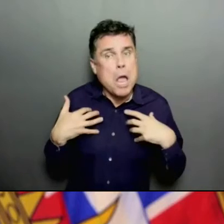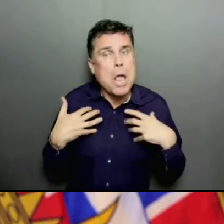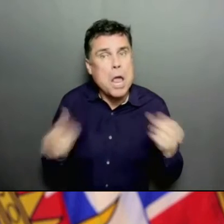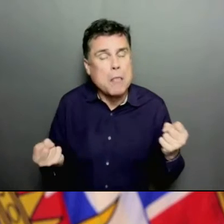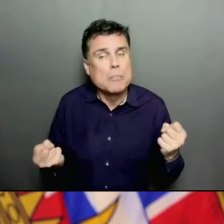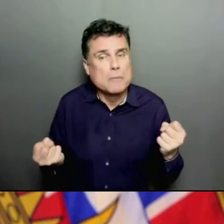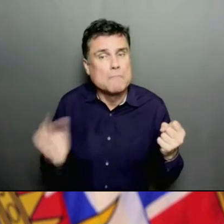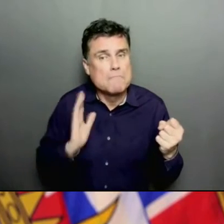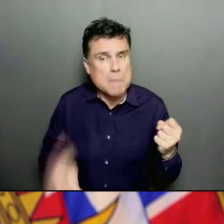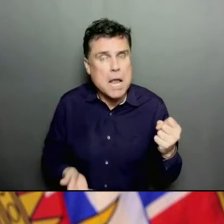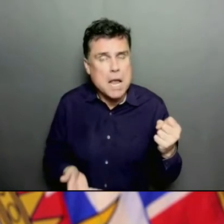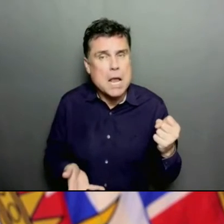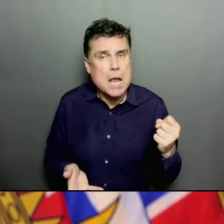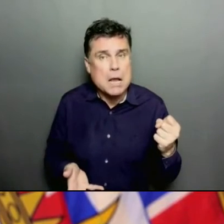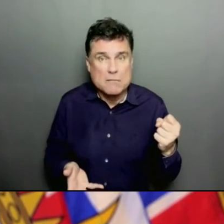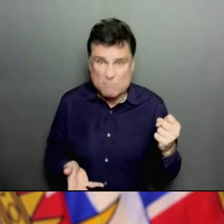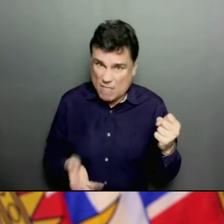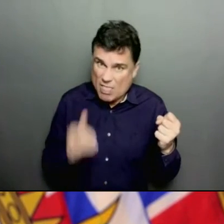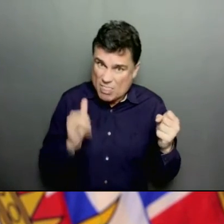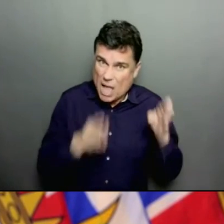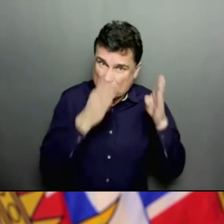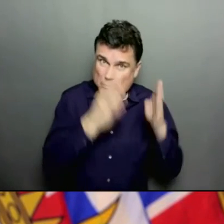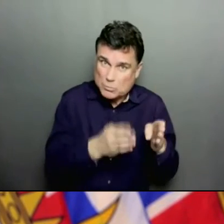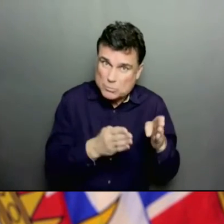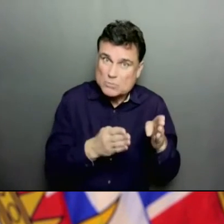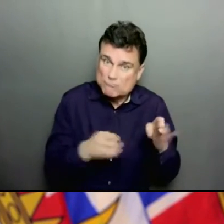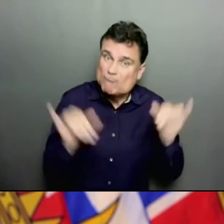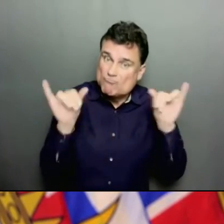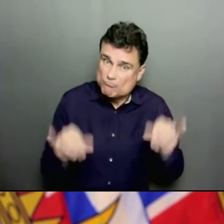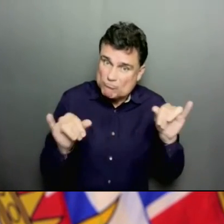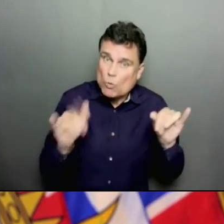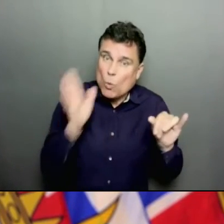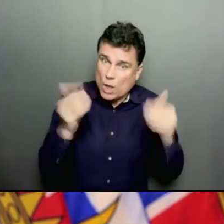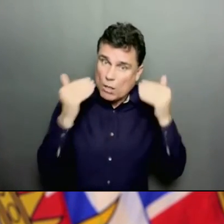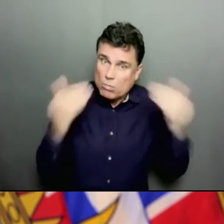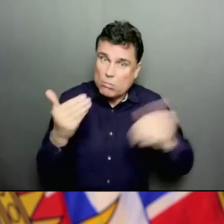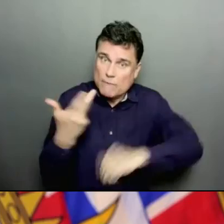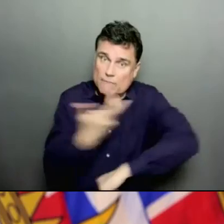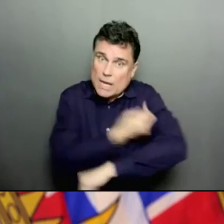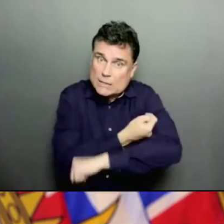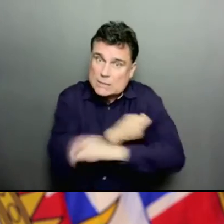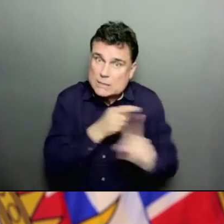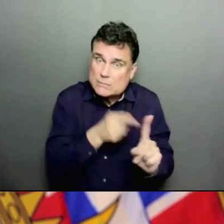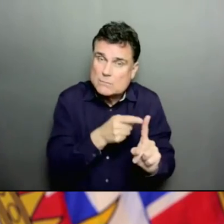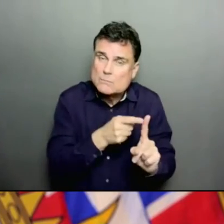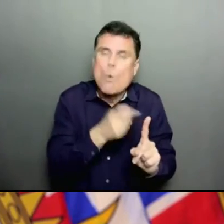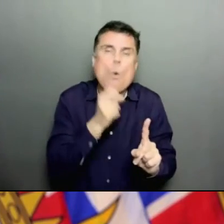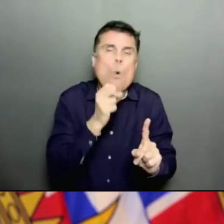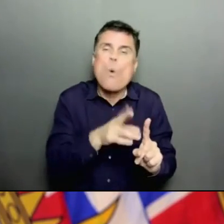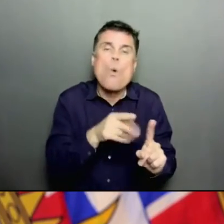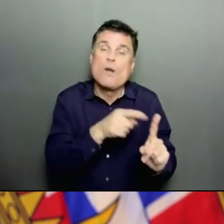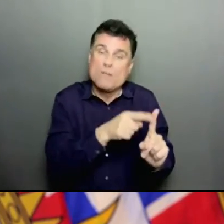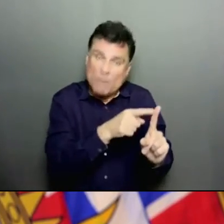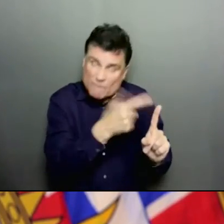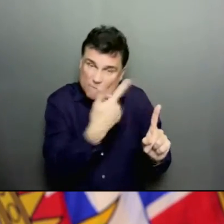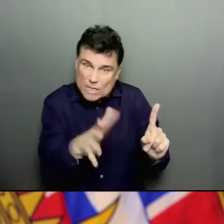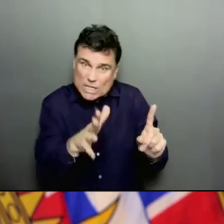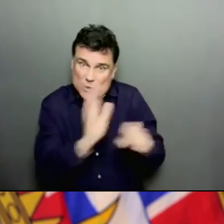I'm wondering if it matters if you've actually had COVID already. DR BONNIE That's a really good question.